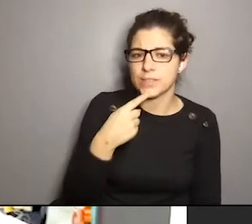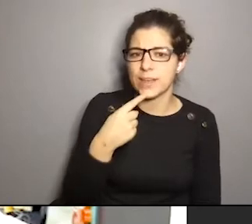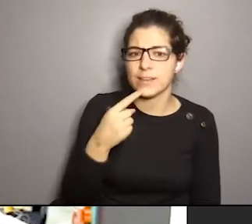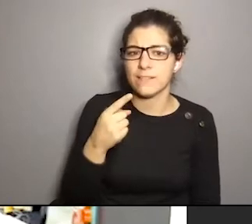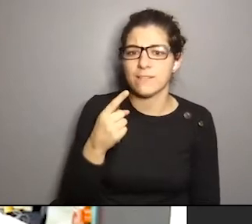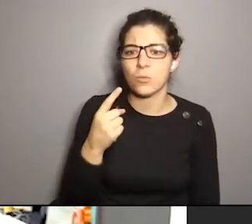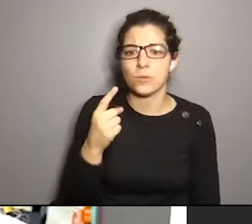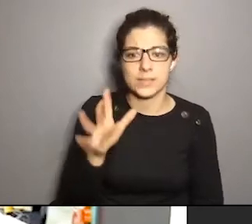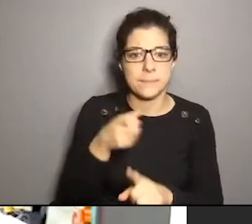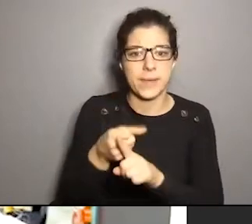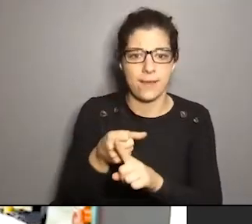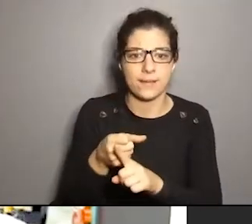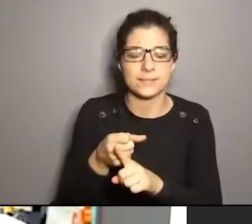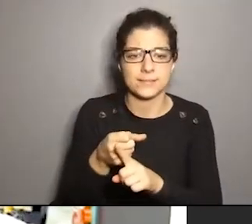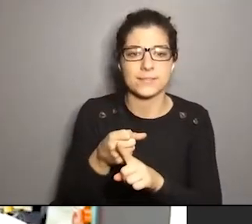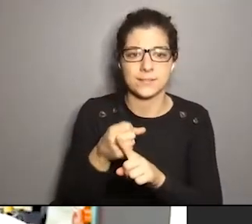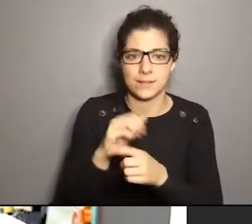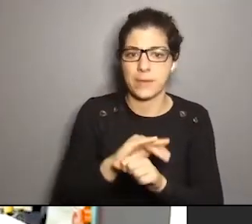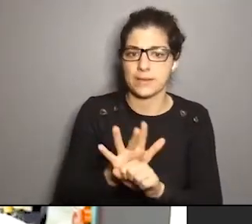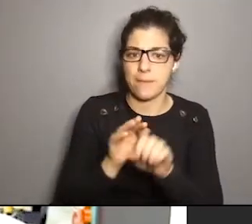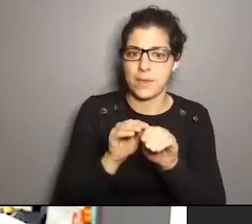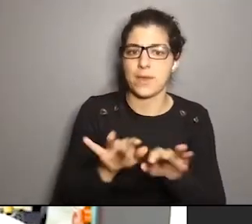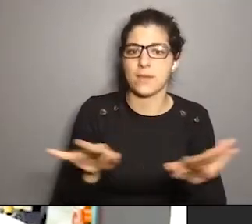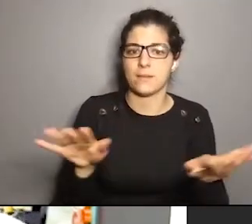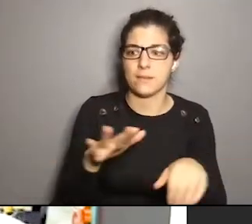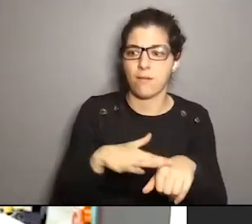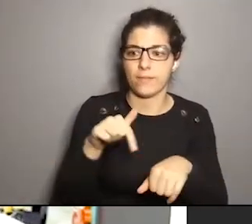an impact that the pandemic has put on the center.